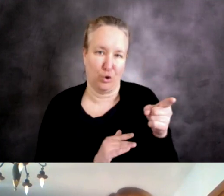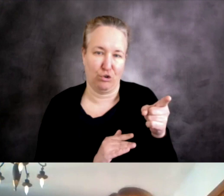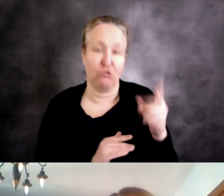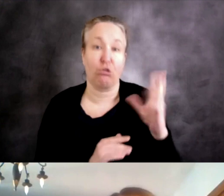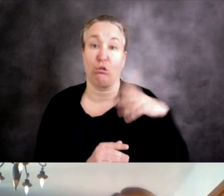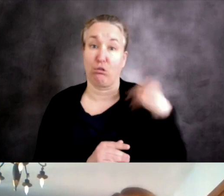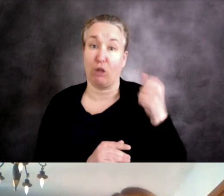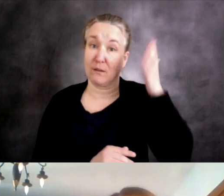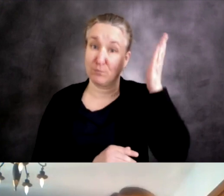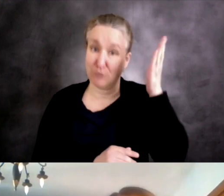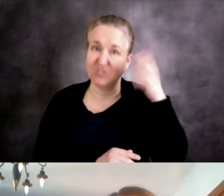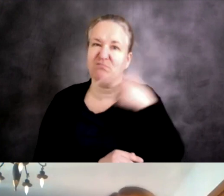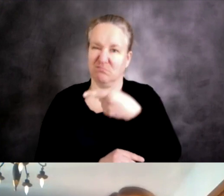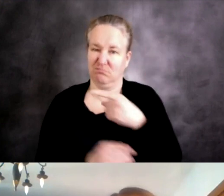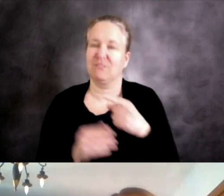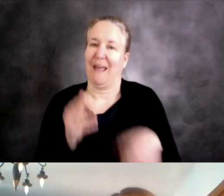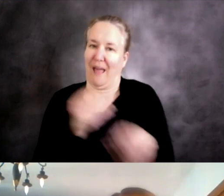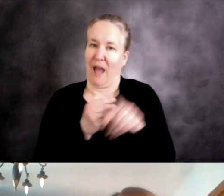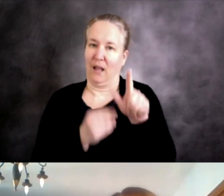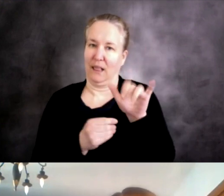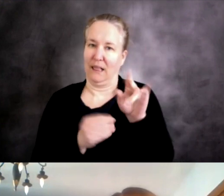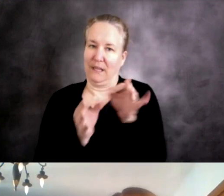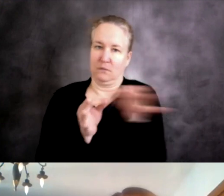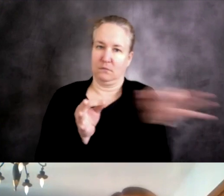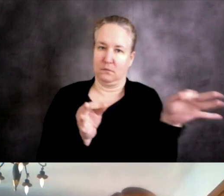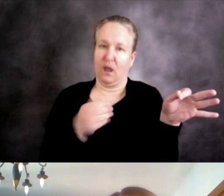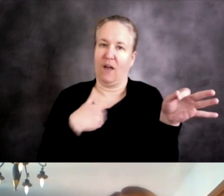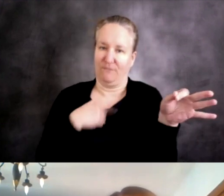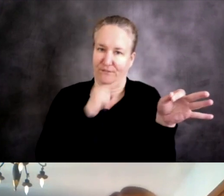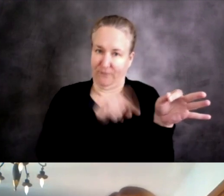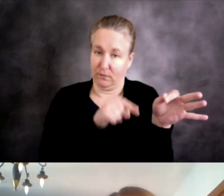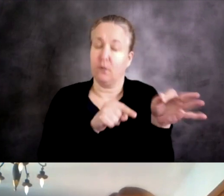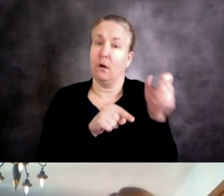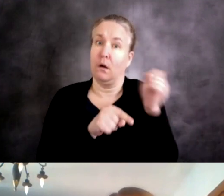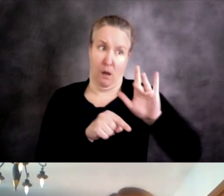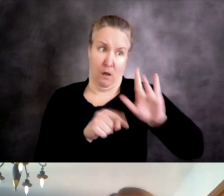she provided the link to that website, which has a ton of really valuable resources.